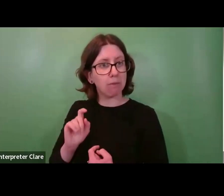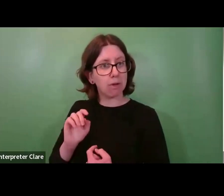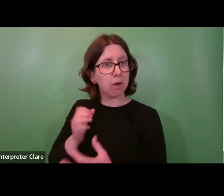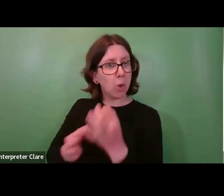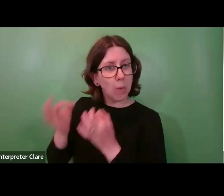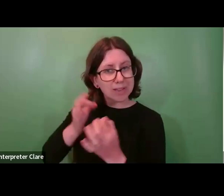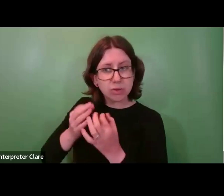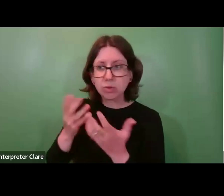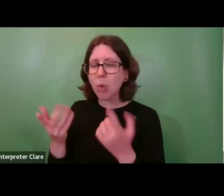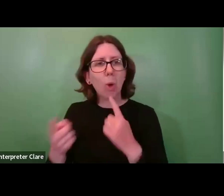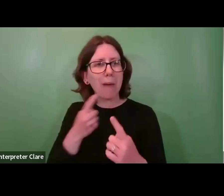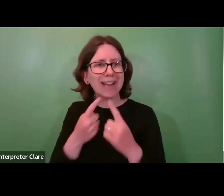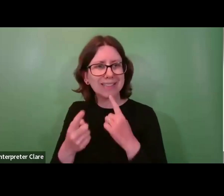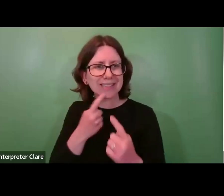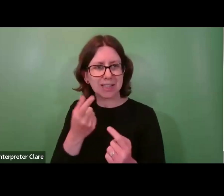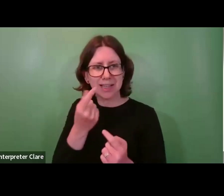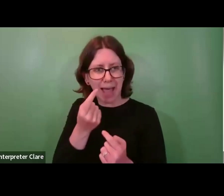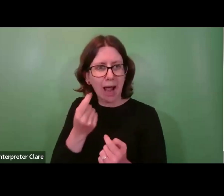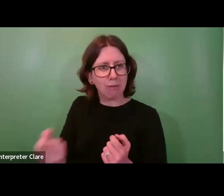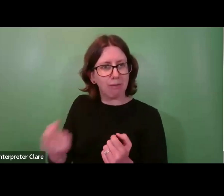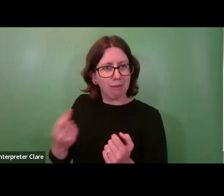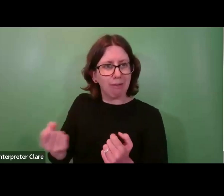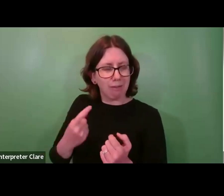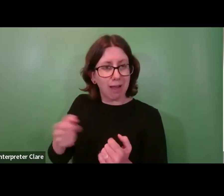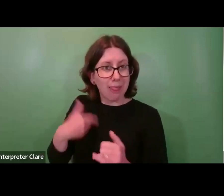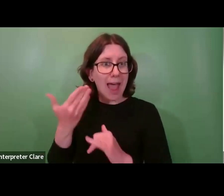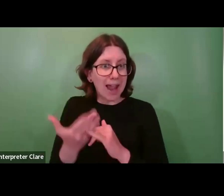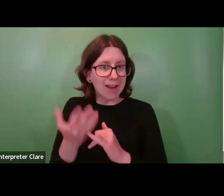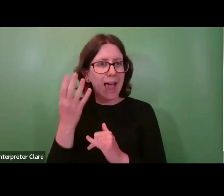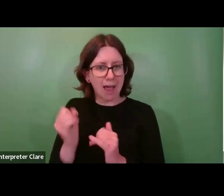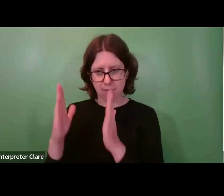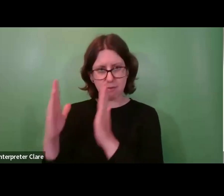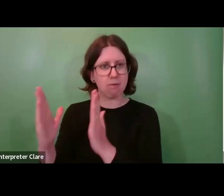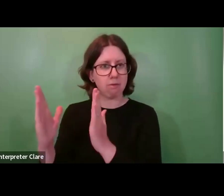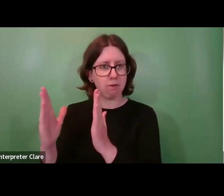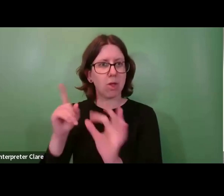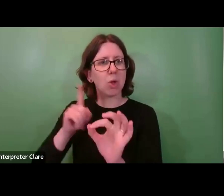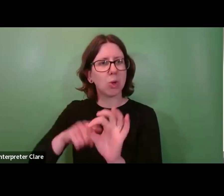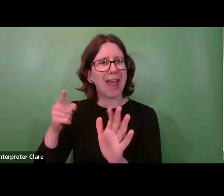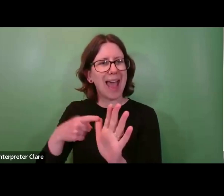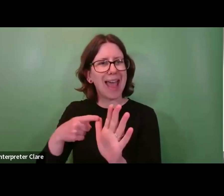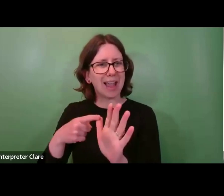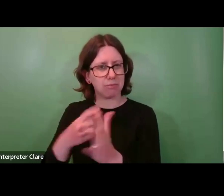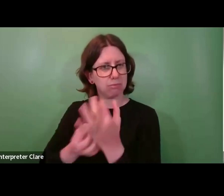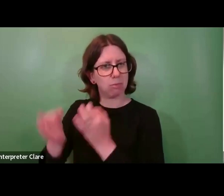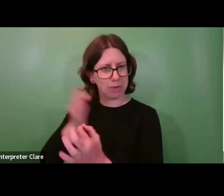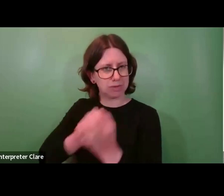any thoughts you have, and at the end of the session, we will have a, a Q&A with the panelists. So but you can send the questions at any point throughout the session,